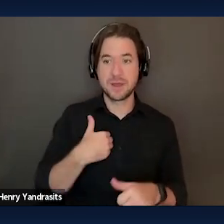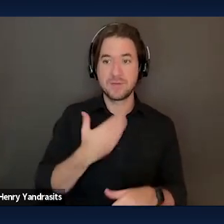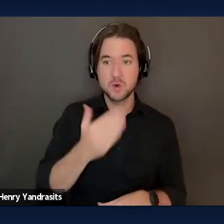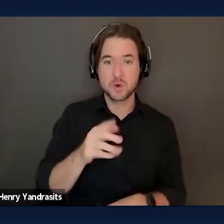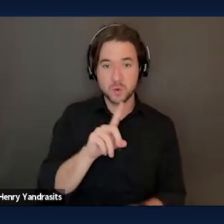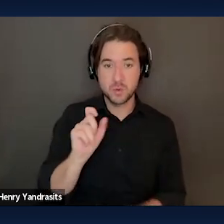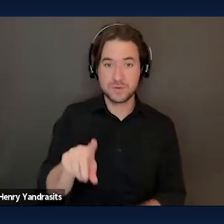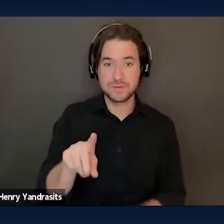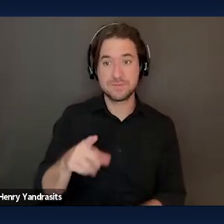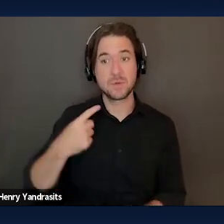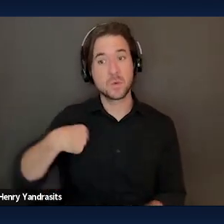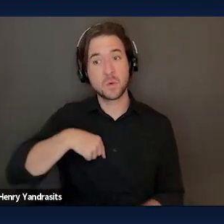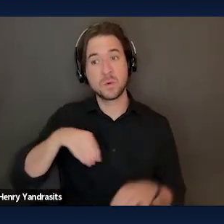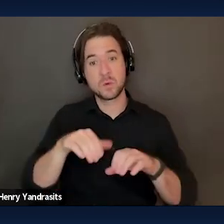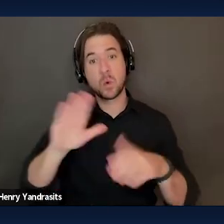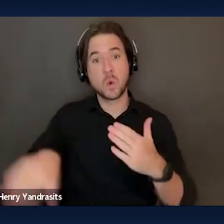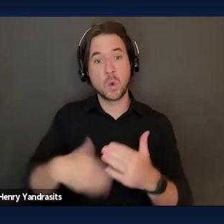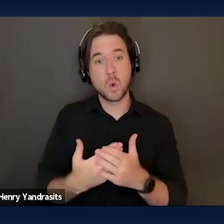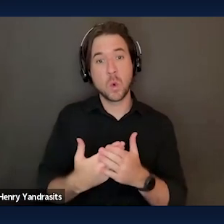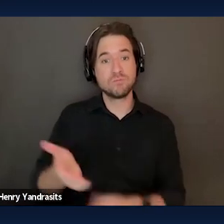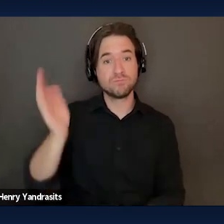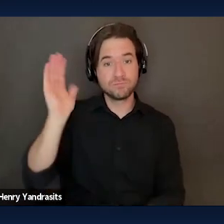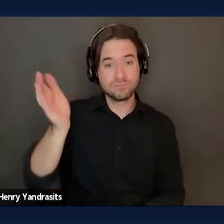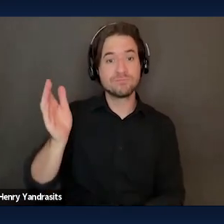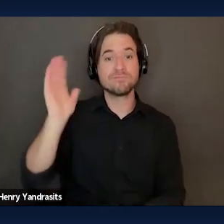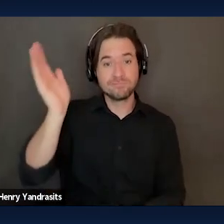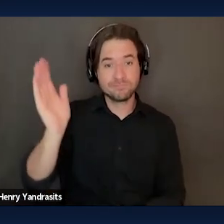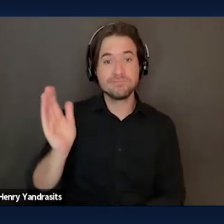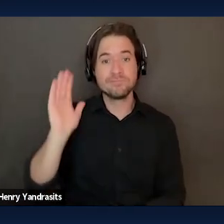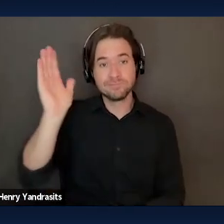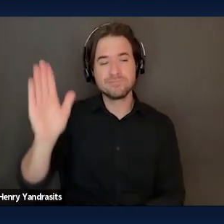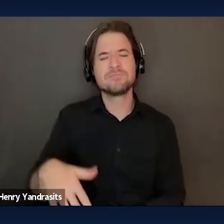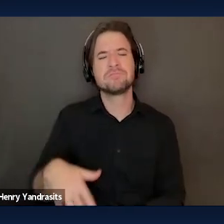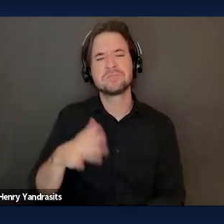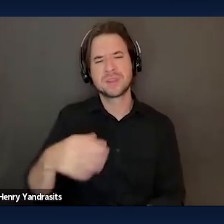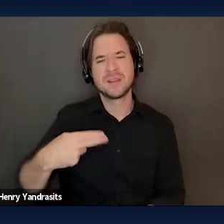We've been doing a whole series of these, uh, highly sensitive search strategies.